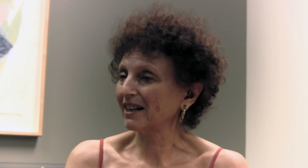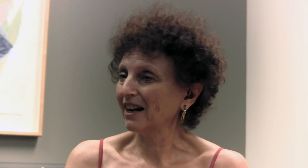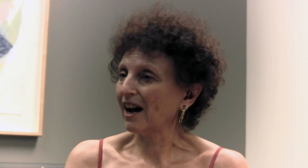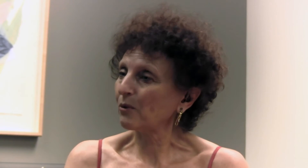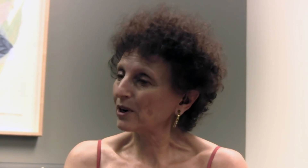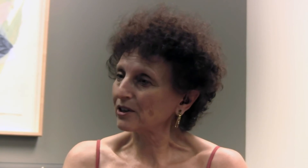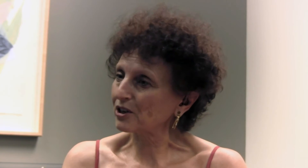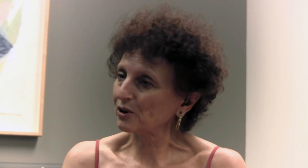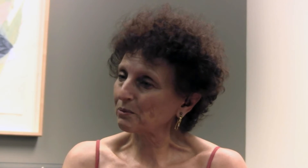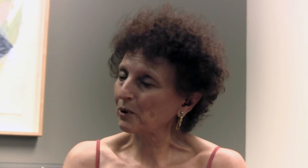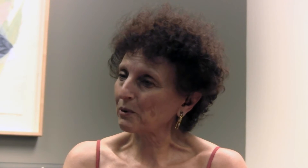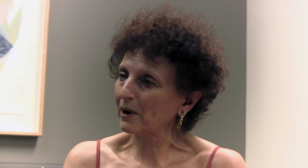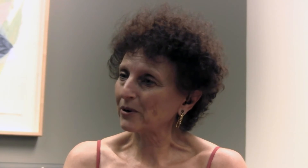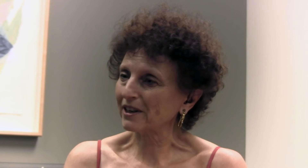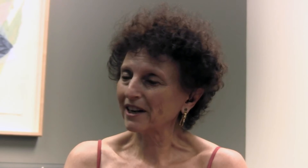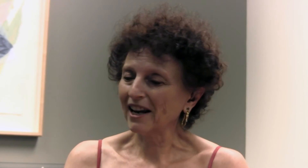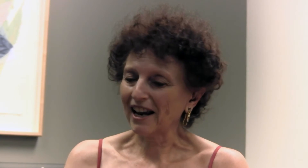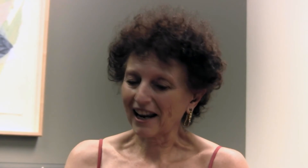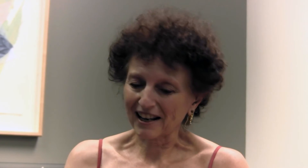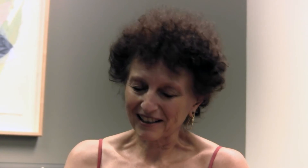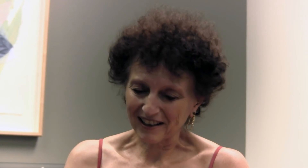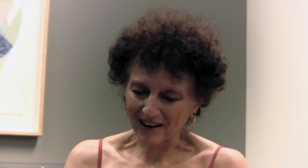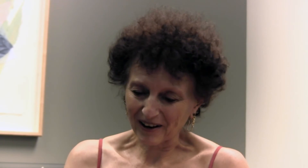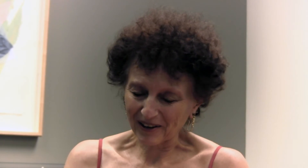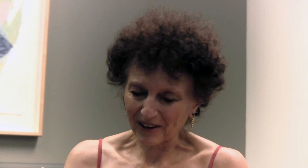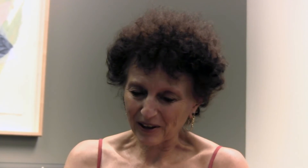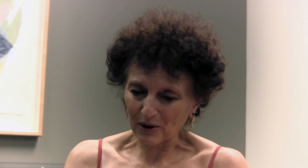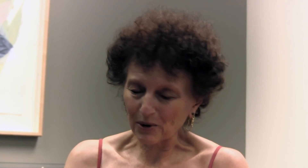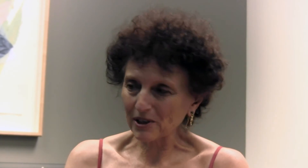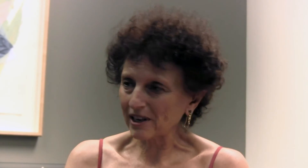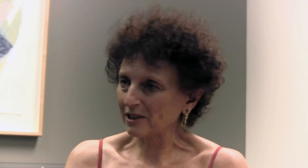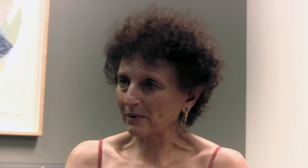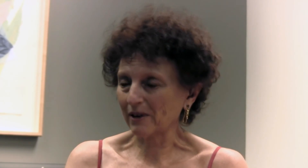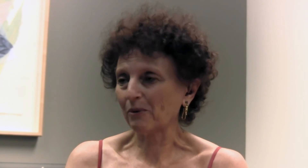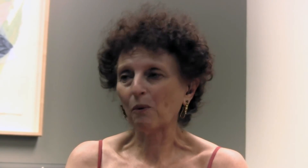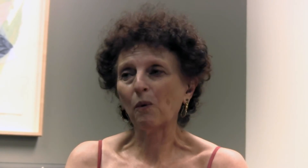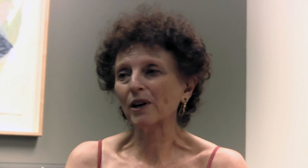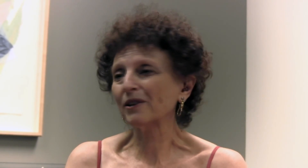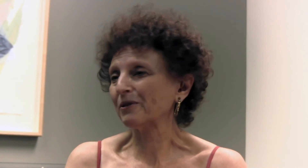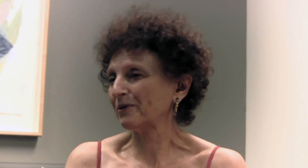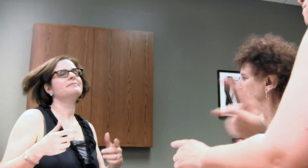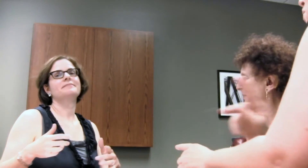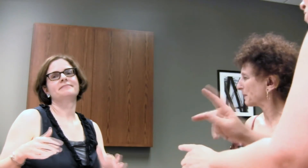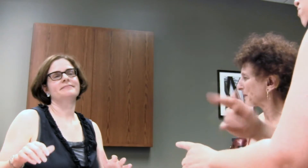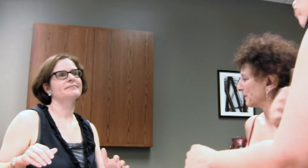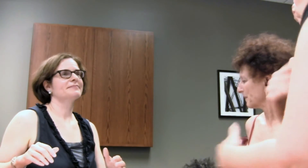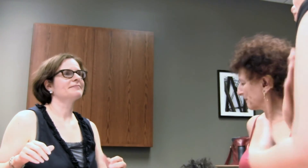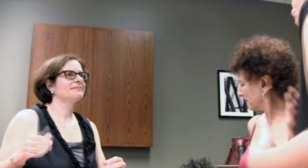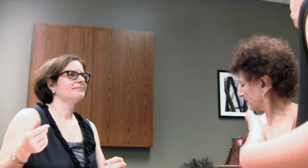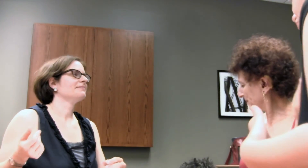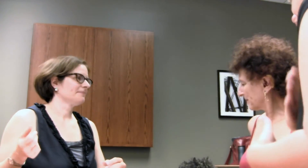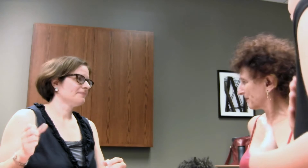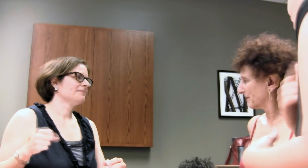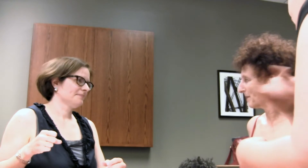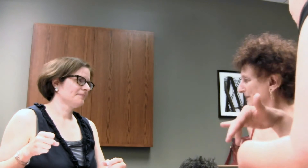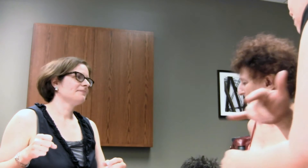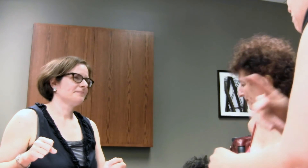I wanted to learn more about it and the course has been wonderful. Its been wonderful- its been hard.